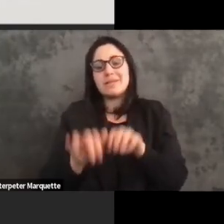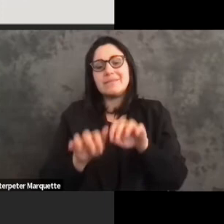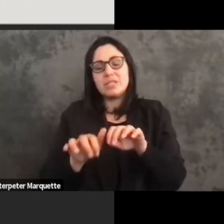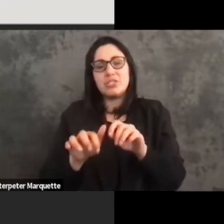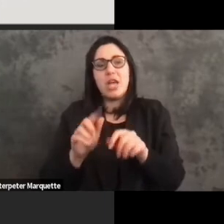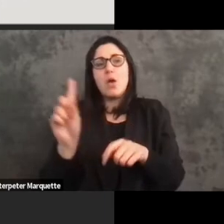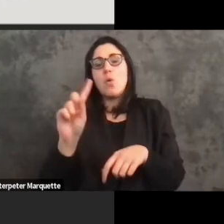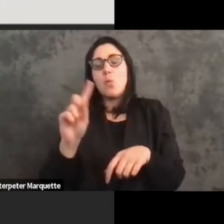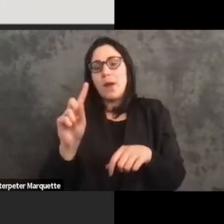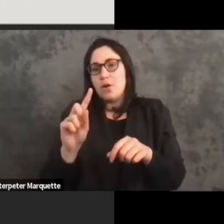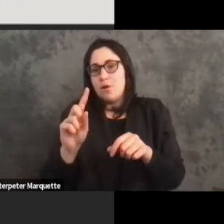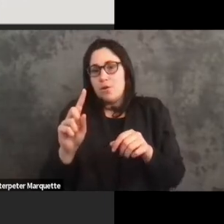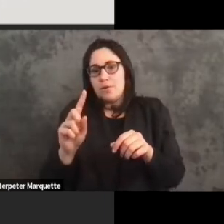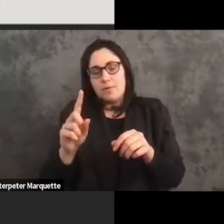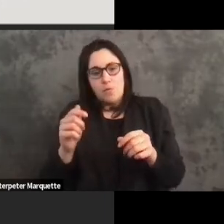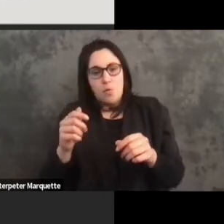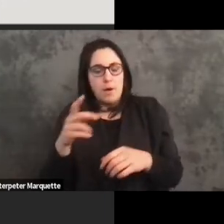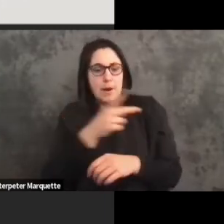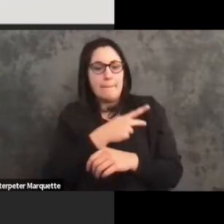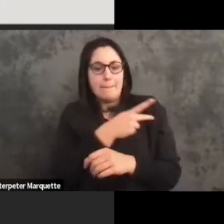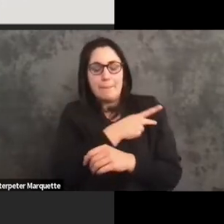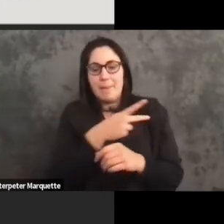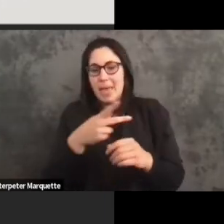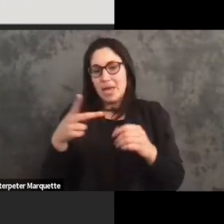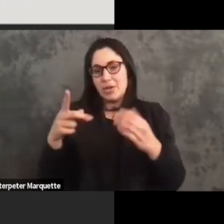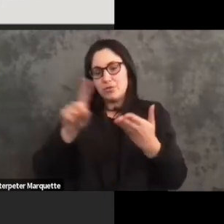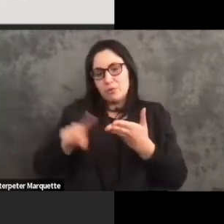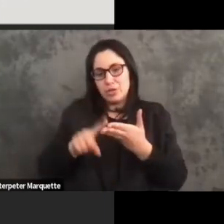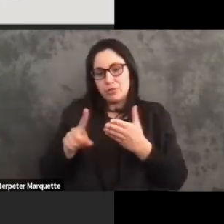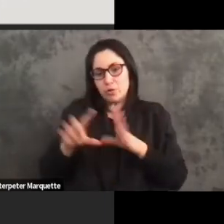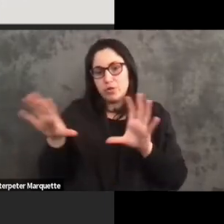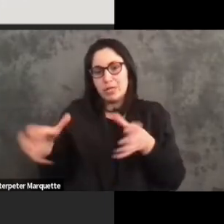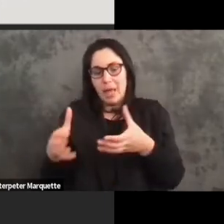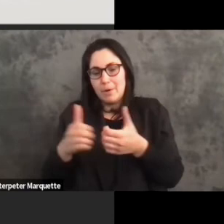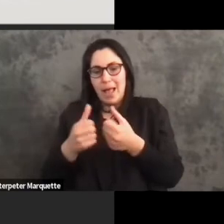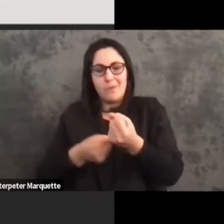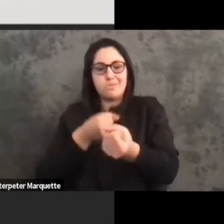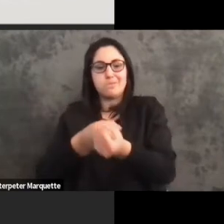to? Or where do we recommend that money gets sent so we can put in the chat, where you